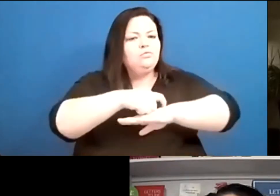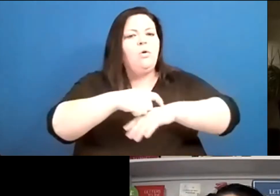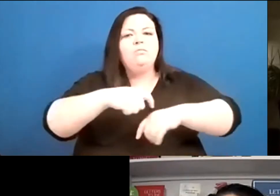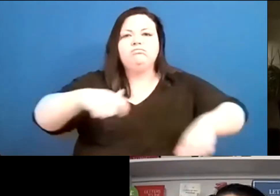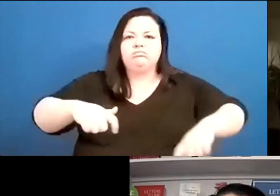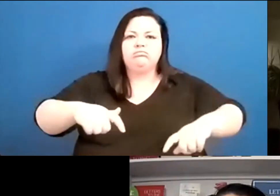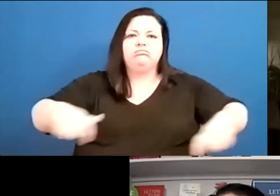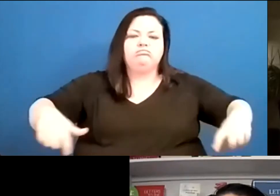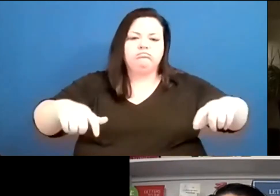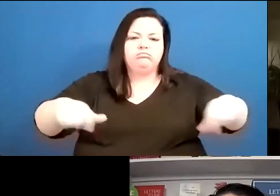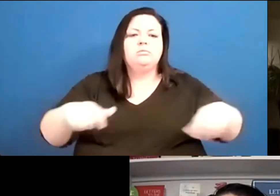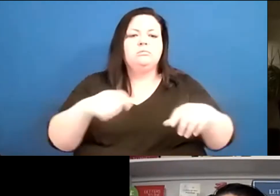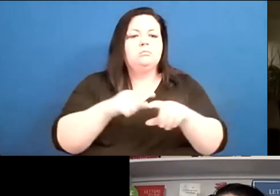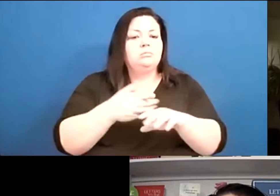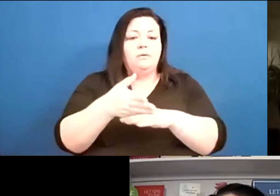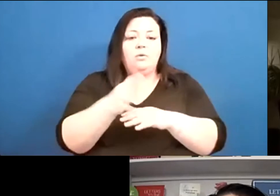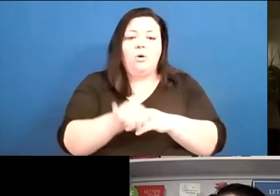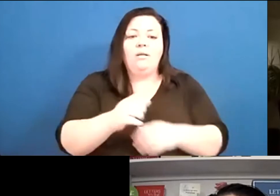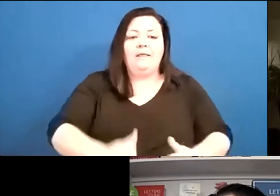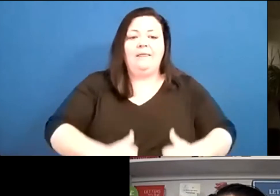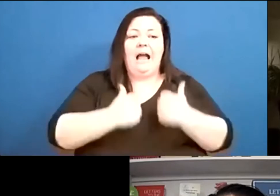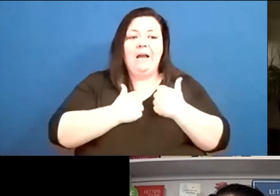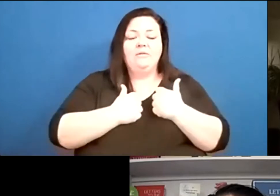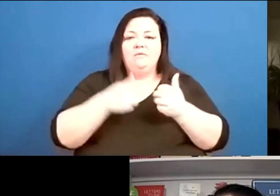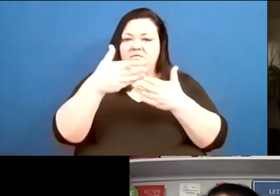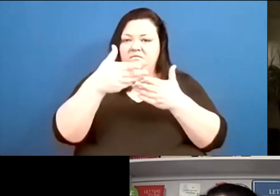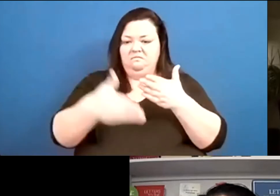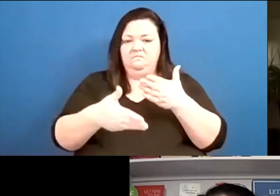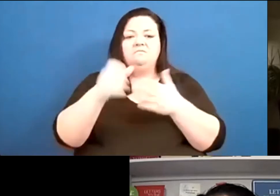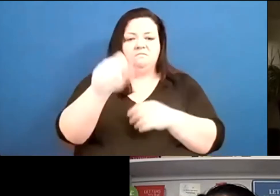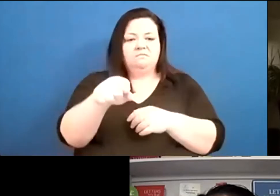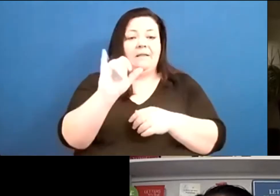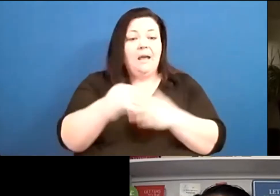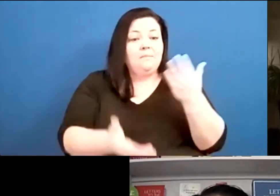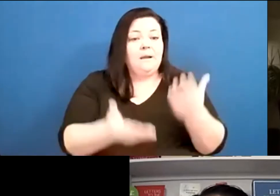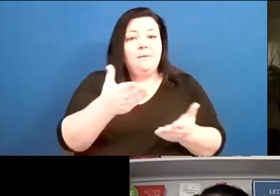After all, life is finite,/ and that may be/ the last hope I have left.